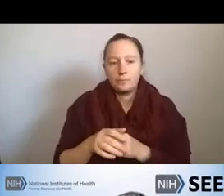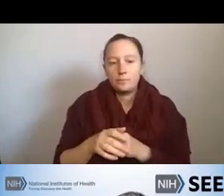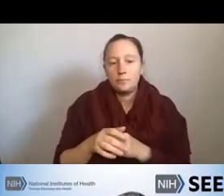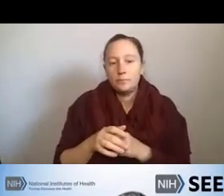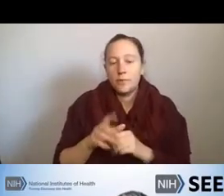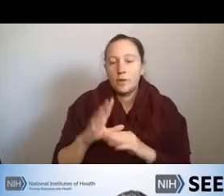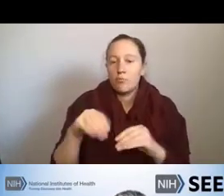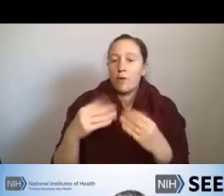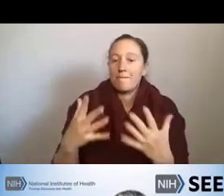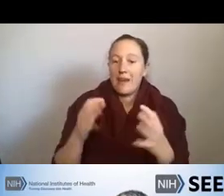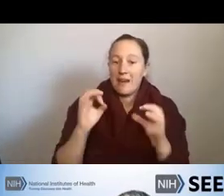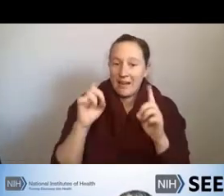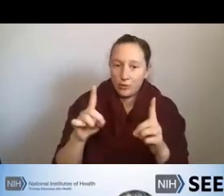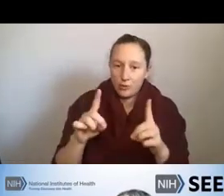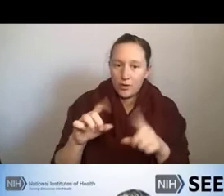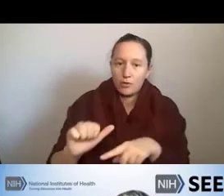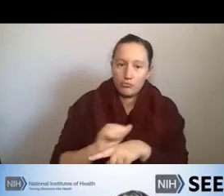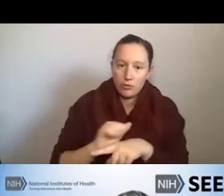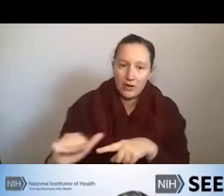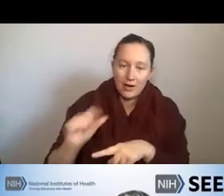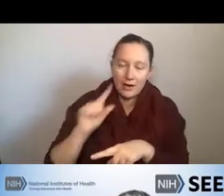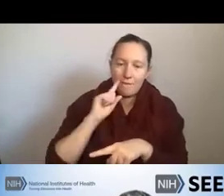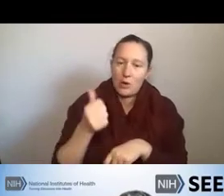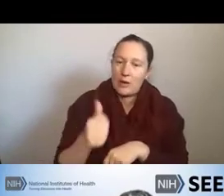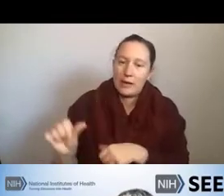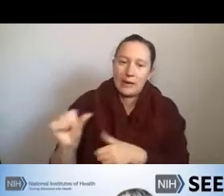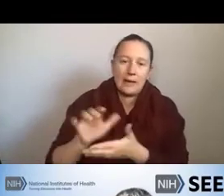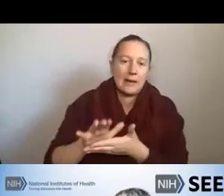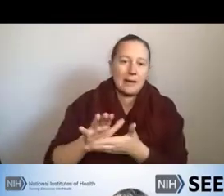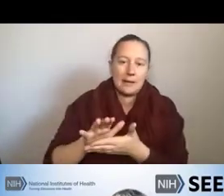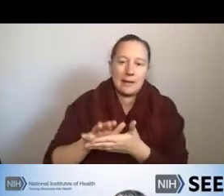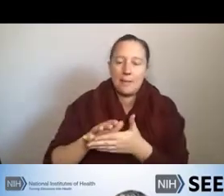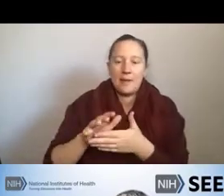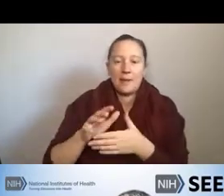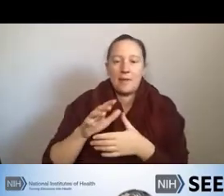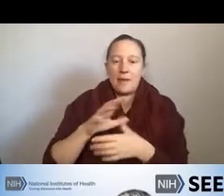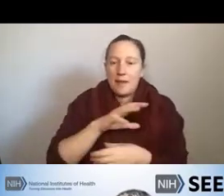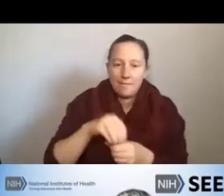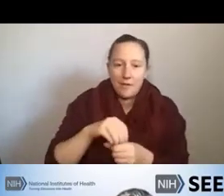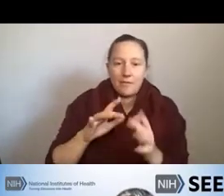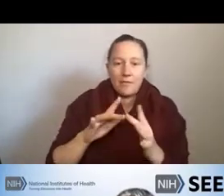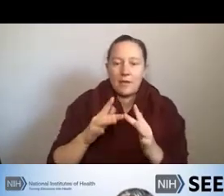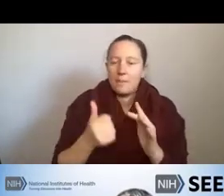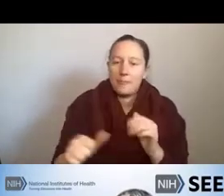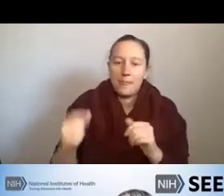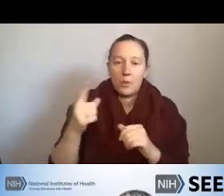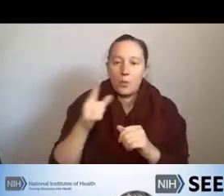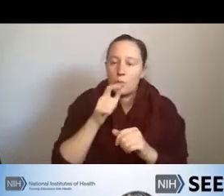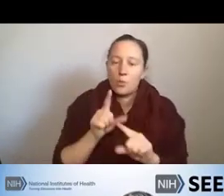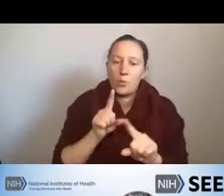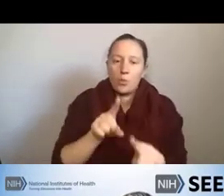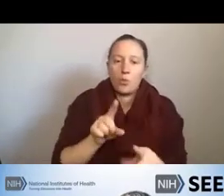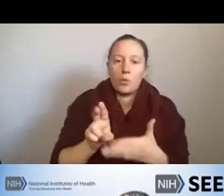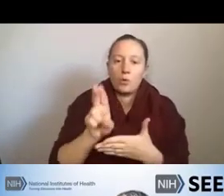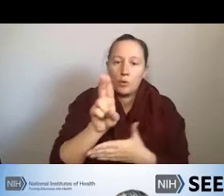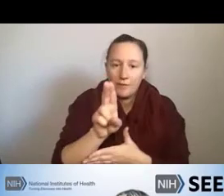and training to any academics in the network so anyone who is within the university ecosystem can leverage